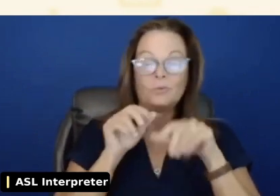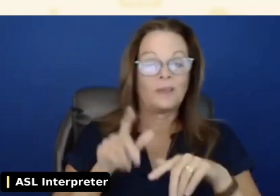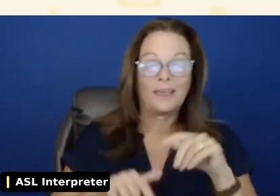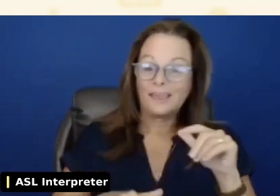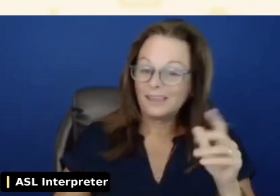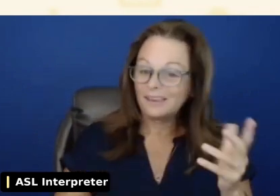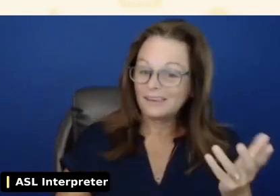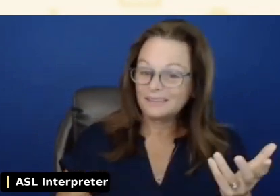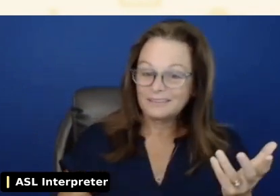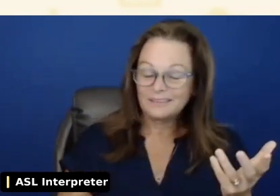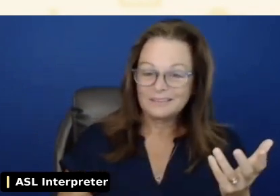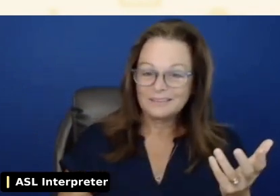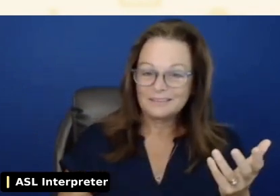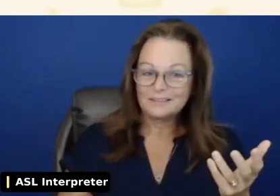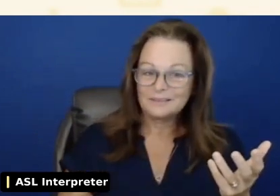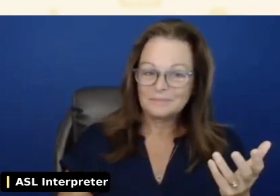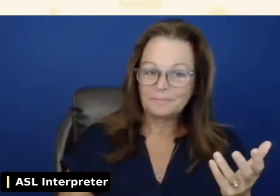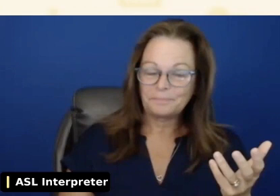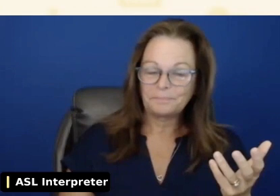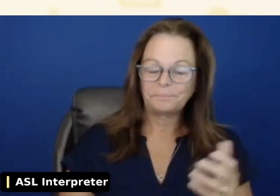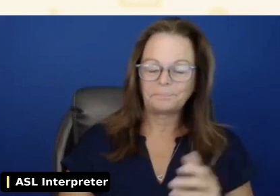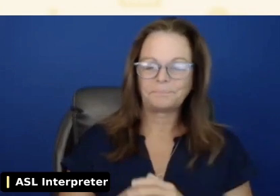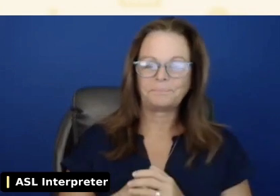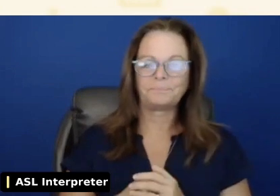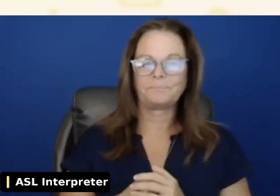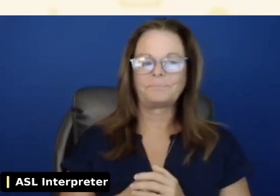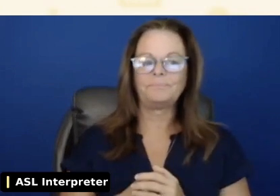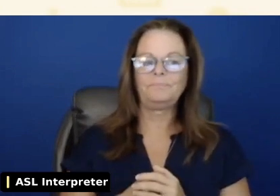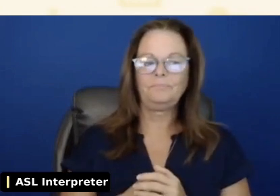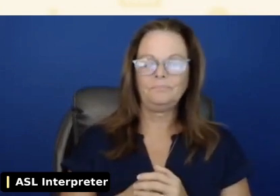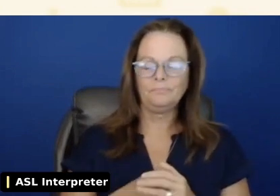The same spectrum also fits in the Long COVID.